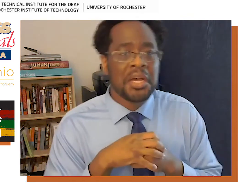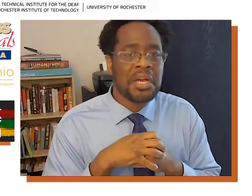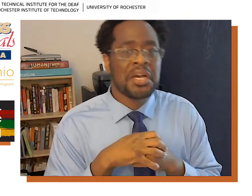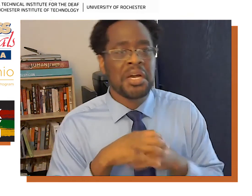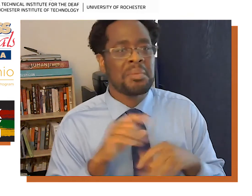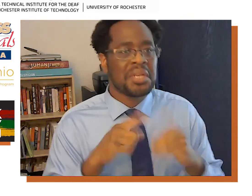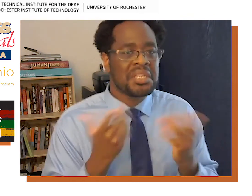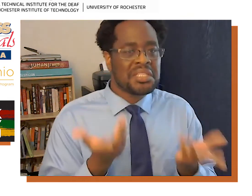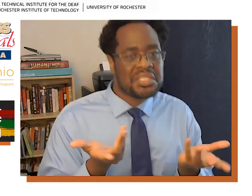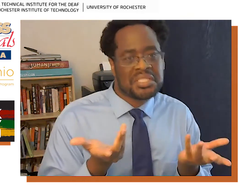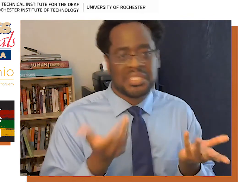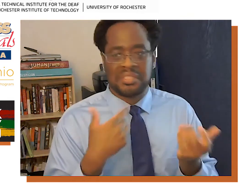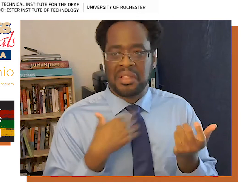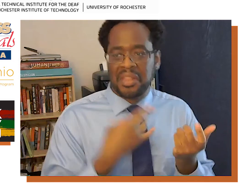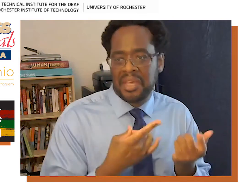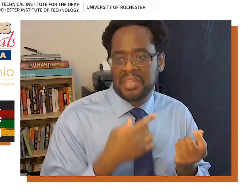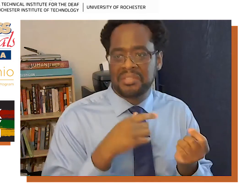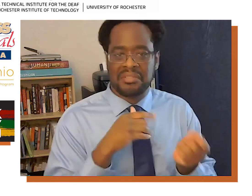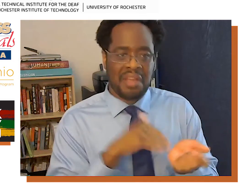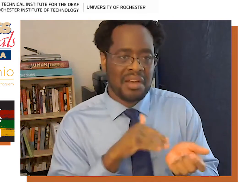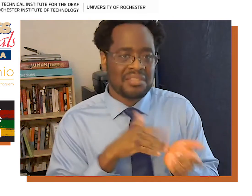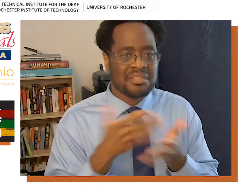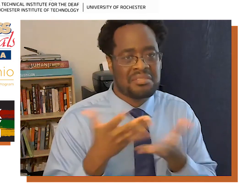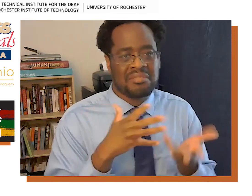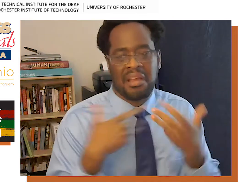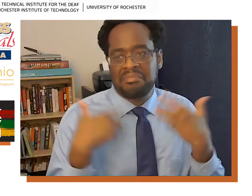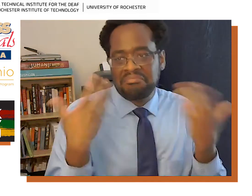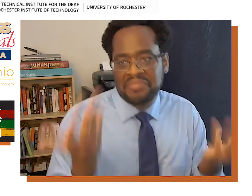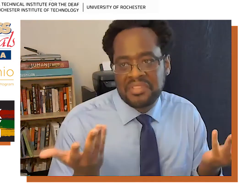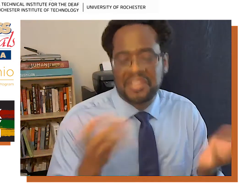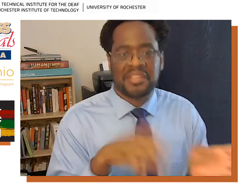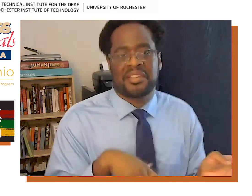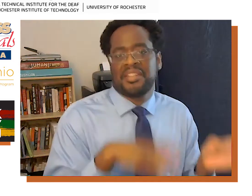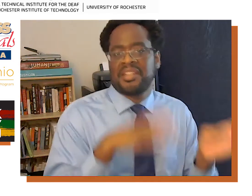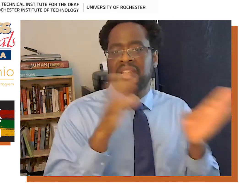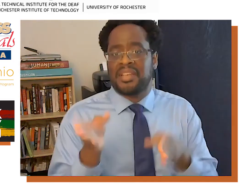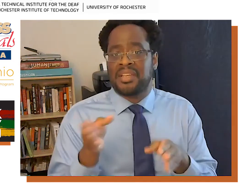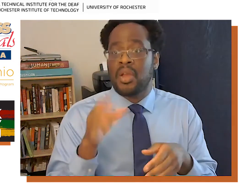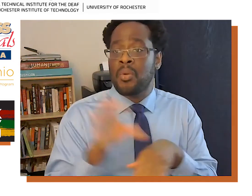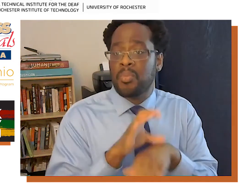so I wasn't really interested in that, and then I thought about being a health professional, like a doctor, but I wasn't that interested,